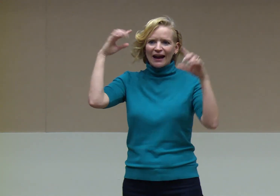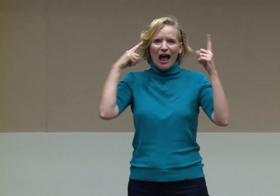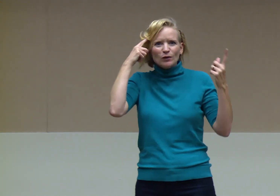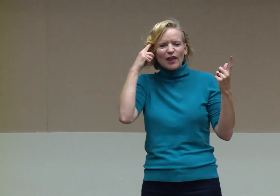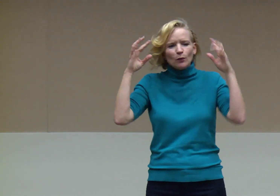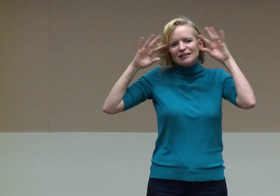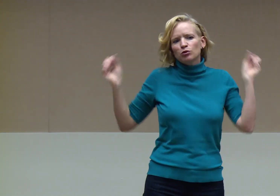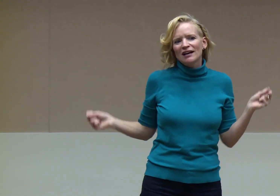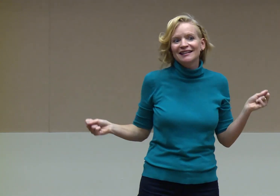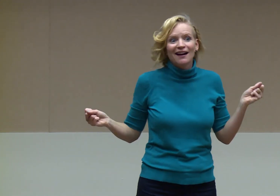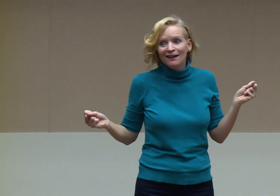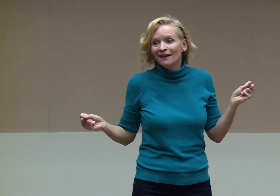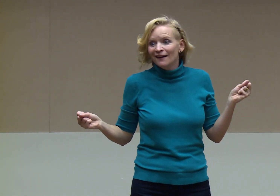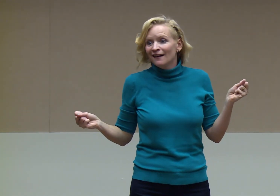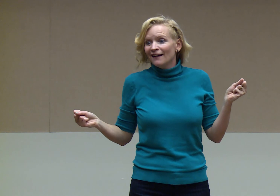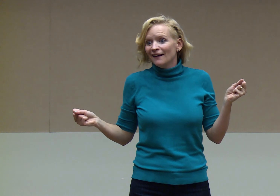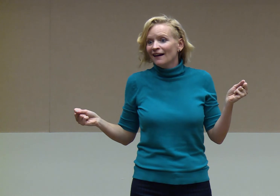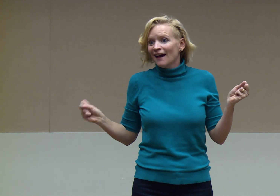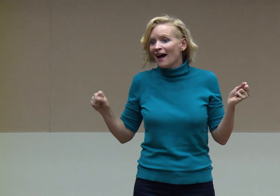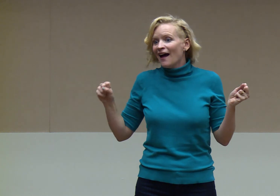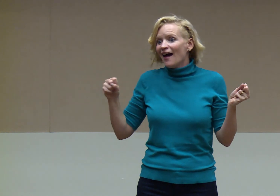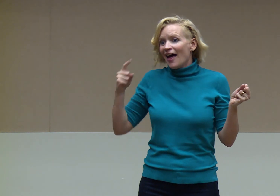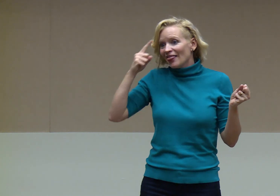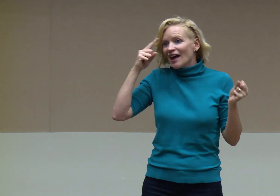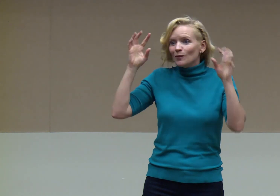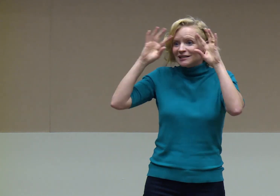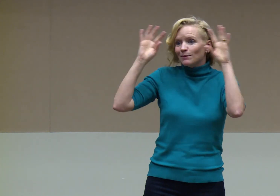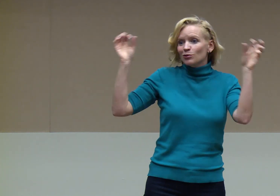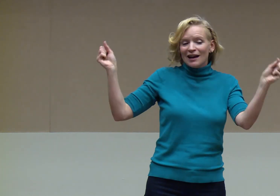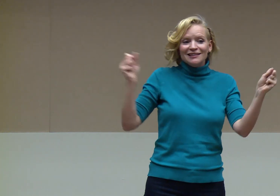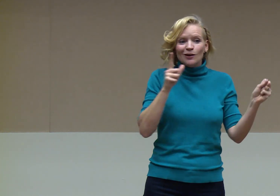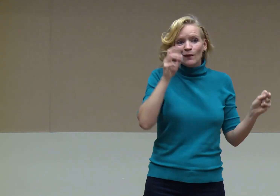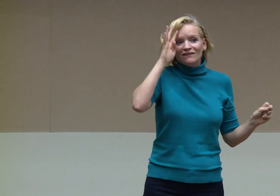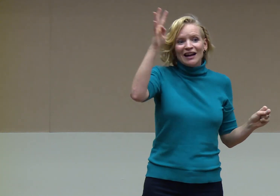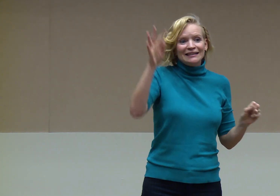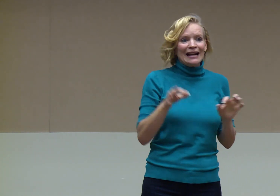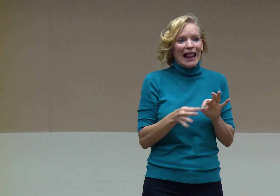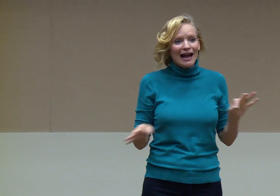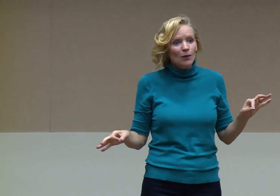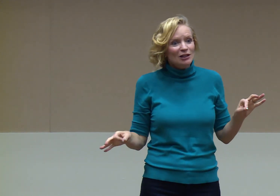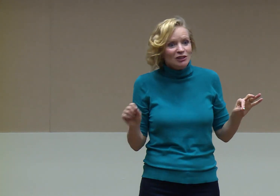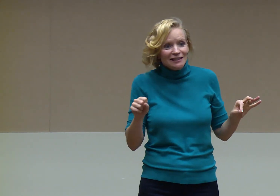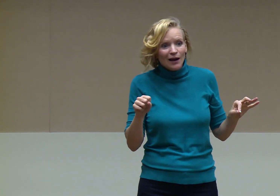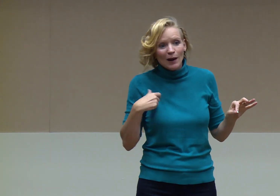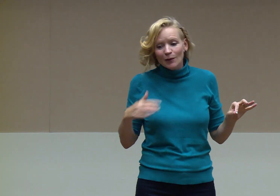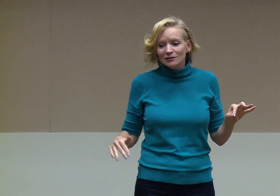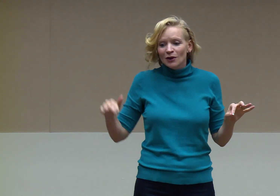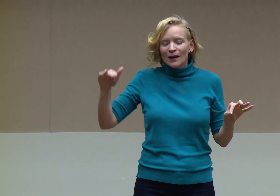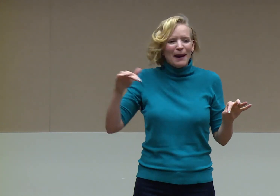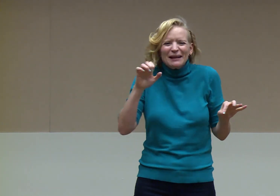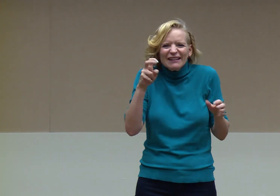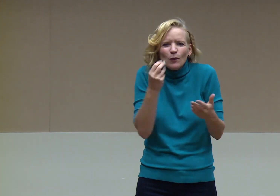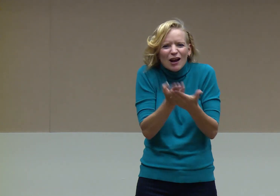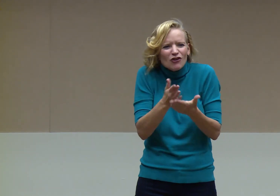and gives it to us, similar to God. Or I thought it was the president, you know, maybe the president who invented language,